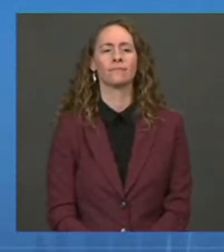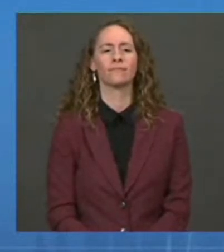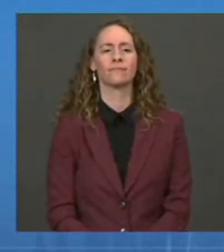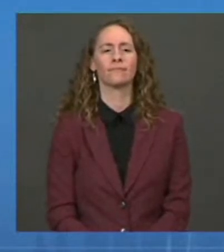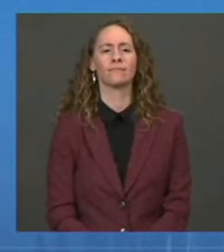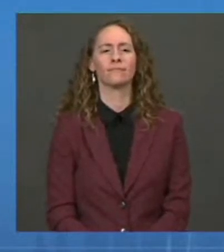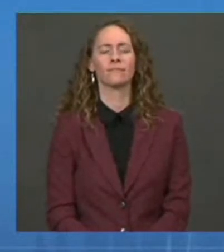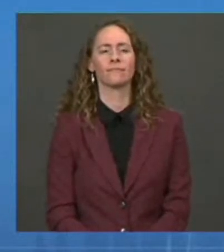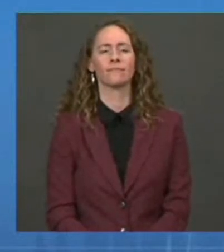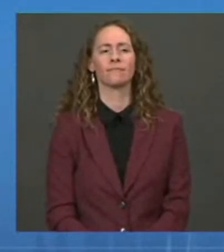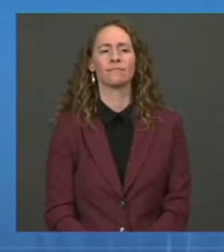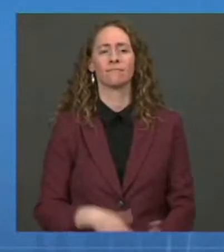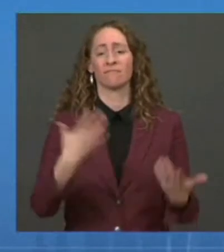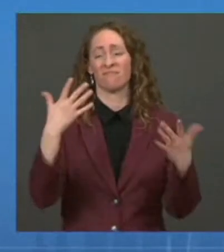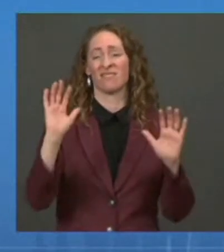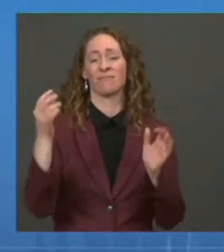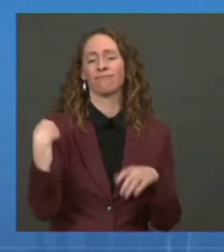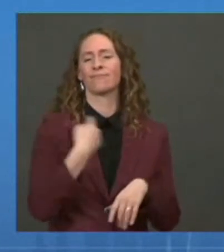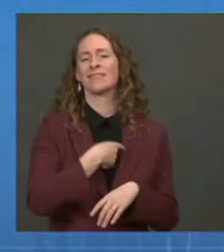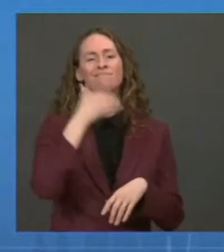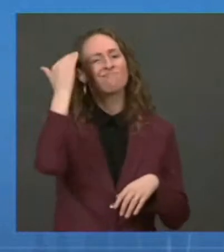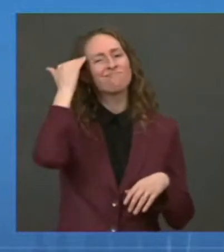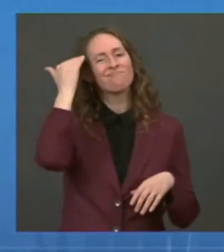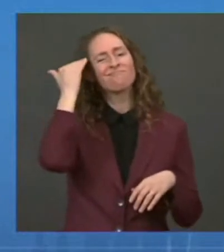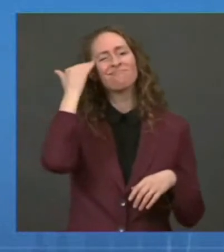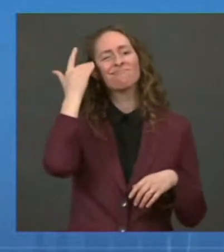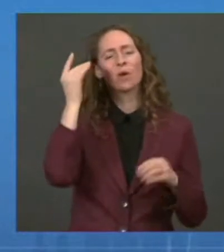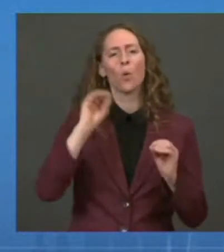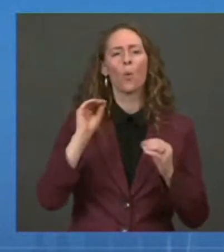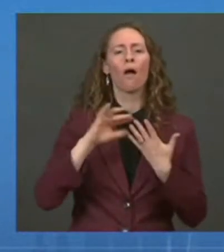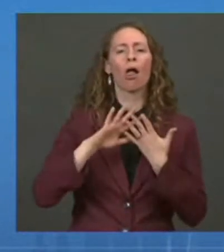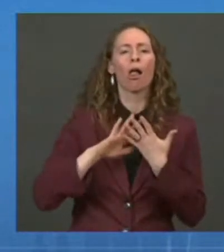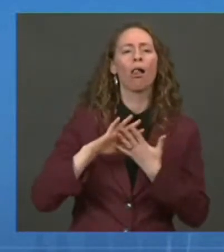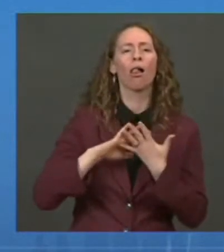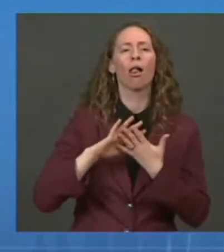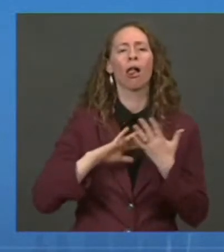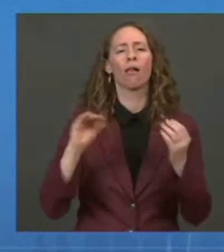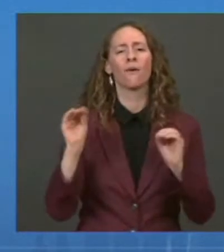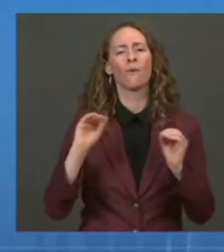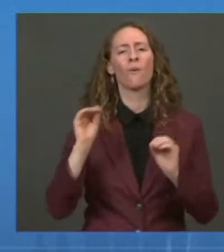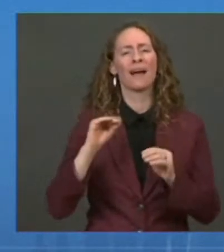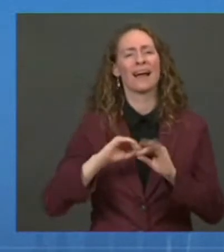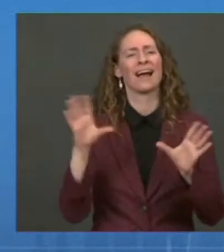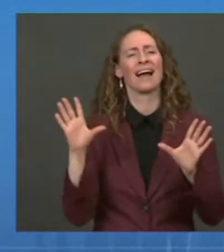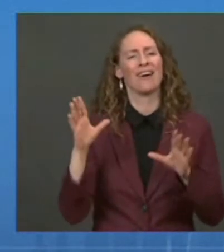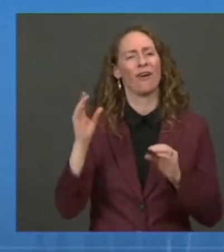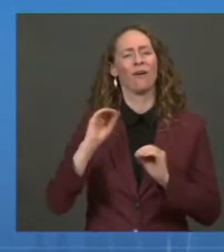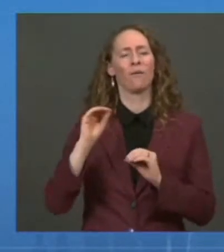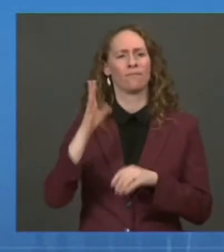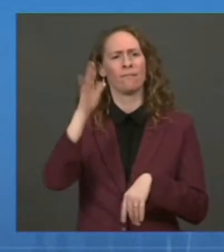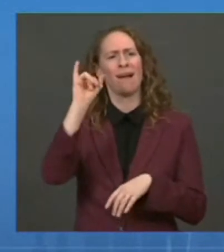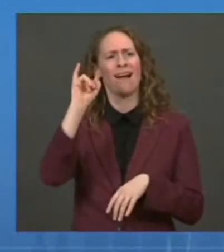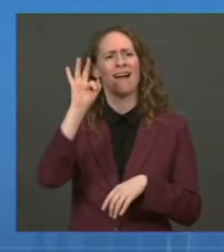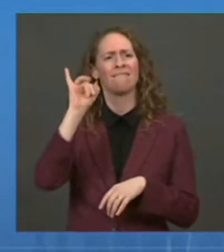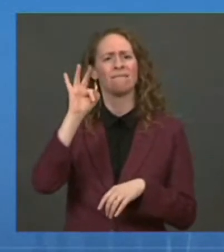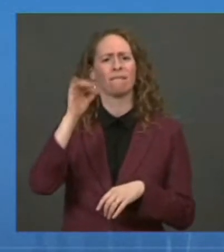ONE OF THE THINGS WE NOW KNOW AND IT'S BECOMING INCREASINGLY APPARENT THAT WHEN YOU GET A